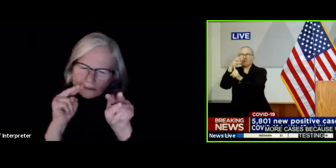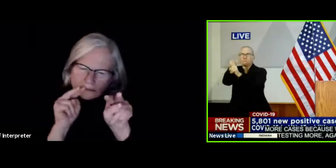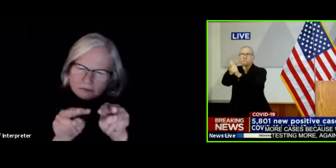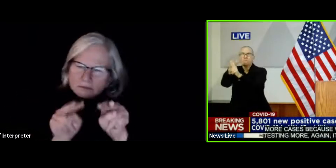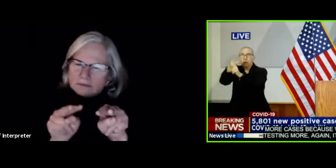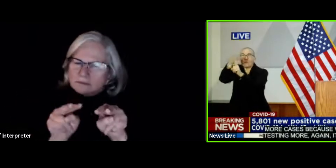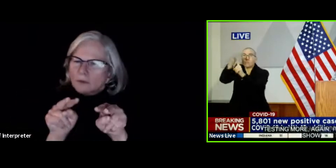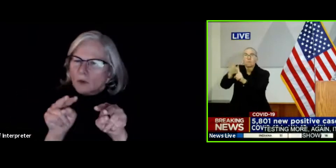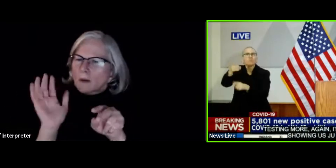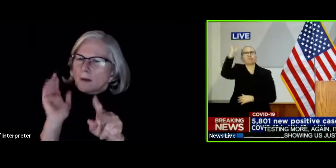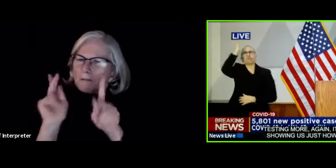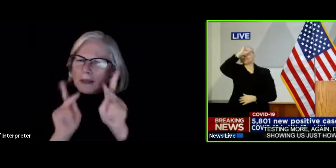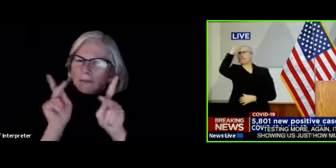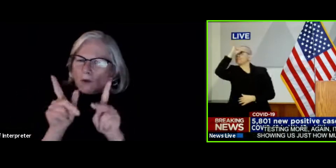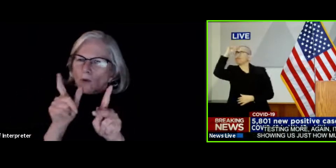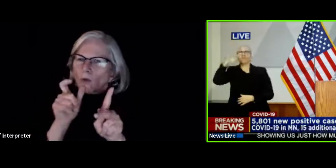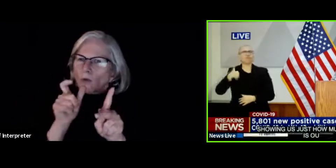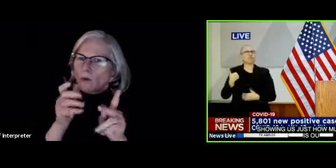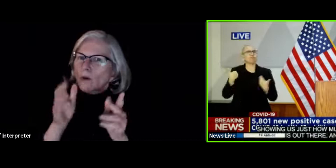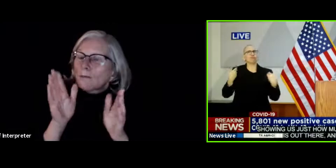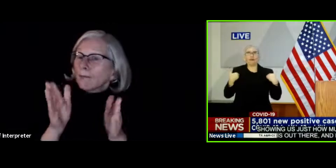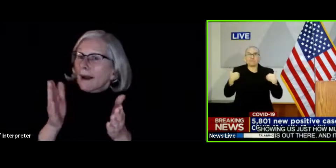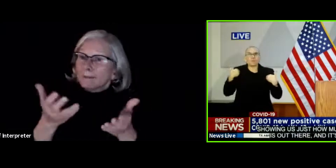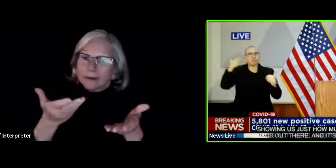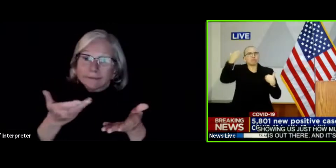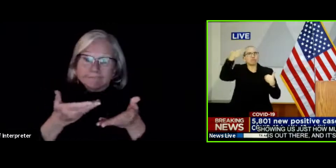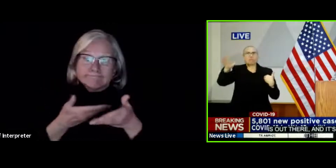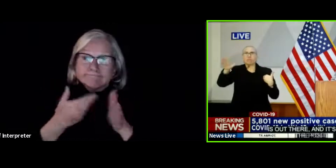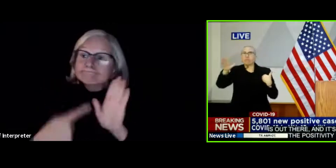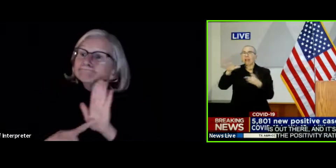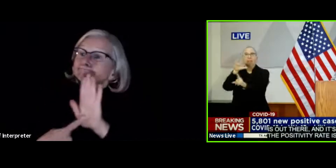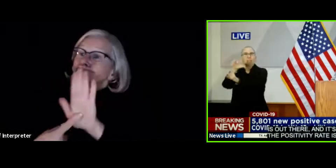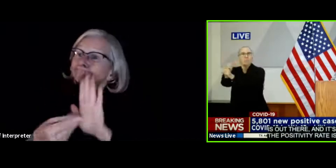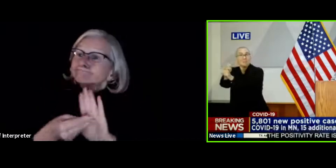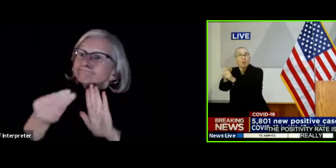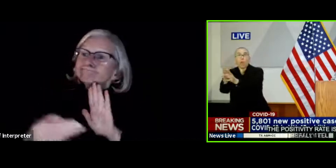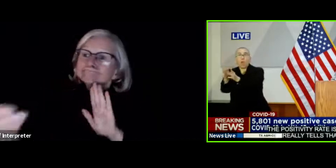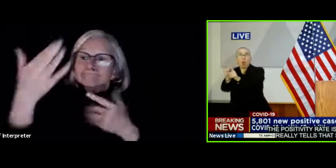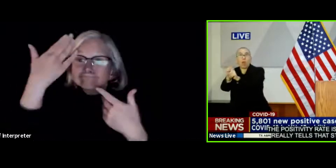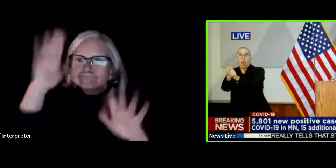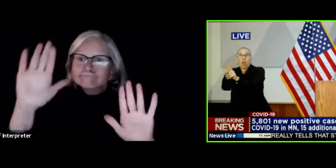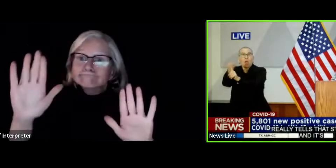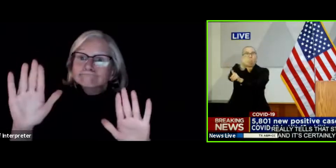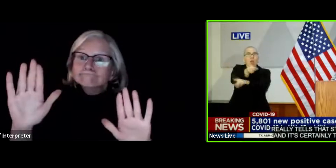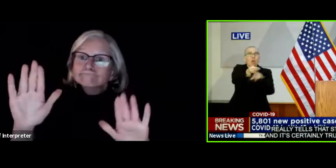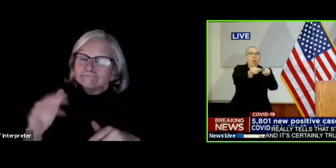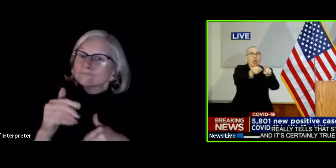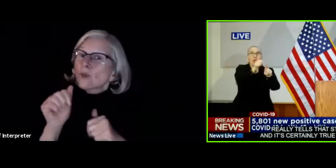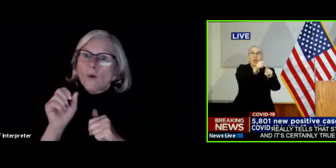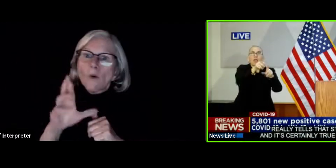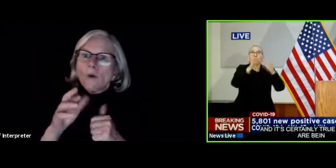FOR PEOPLE TO BE ILL BEFORE THEY GET TESTED AND SO THAT'S CERTAINLY DRIVING 'THE